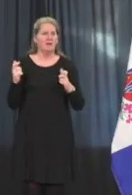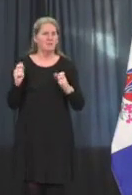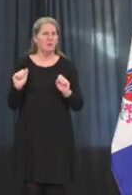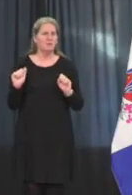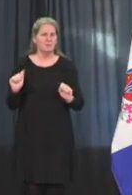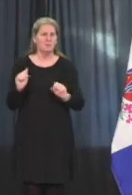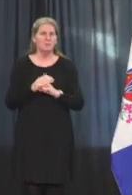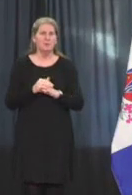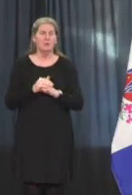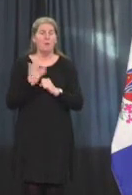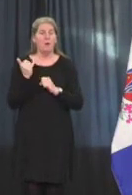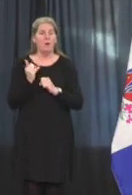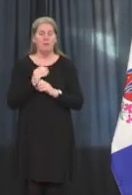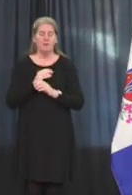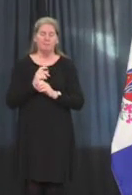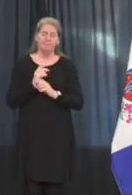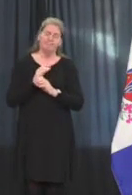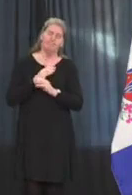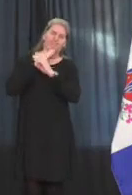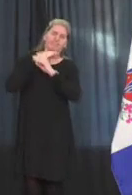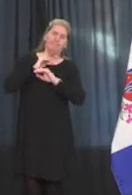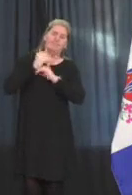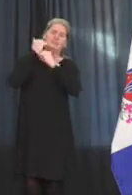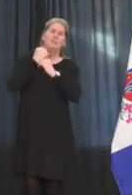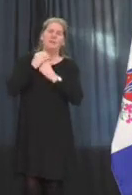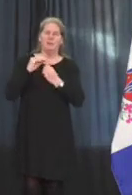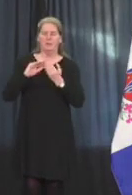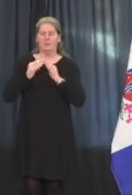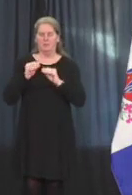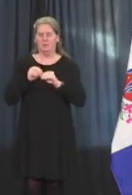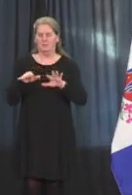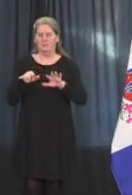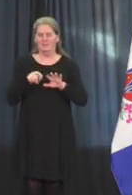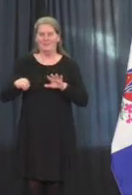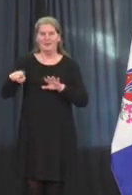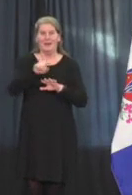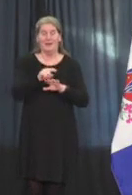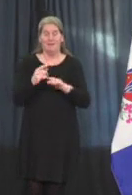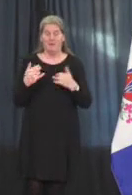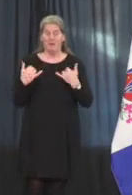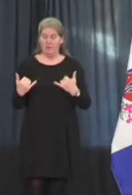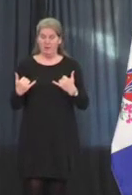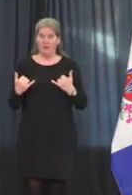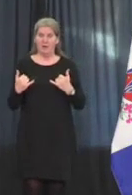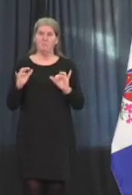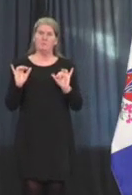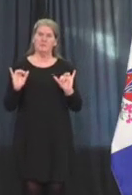SPREAD AND ENSURE THAT THE GOOD POSITION WE'RE IN TODAY STAYS THAT WAY.